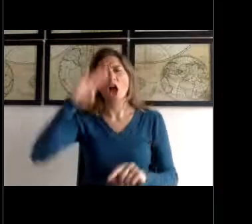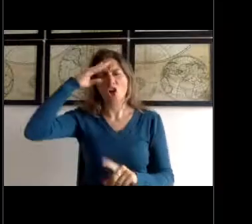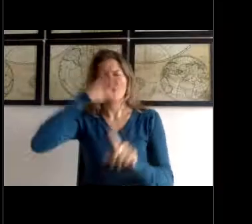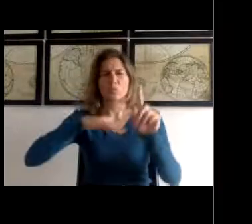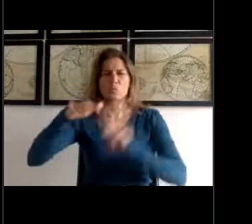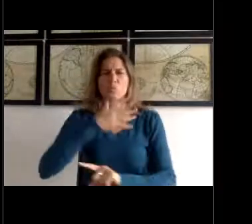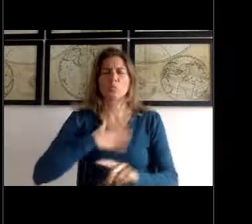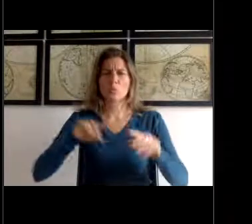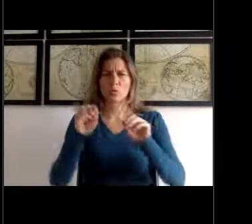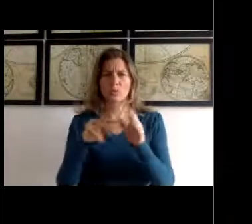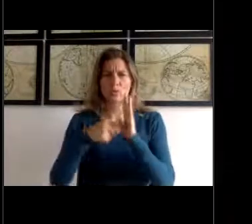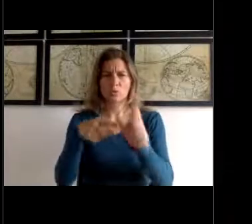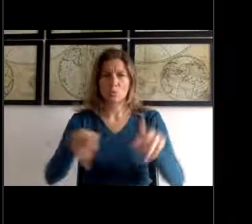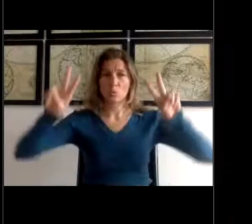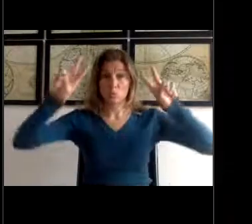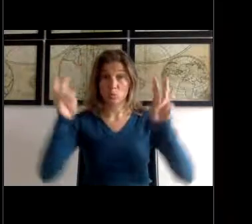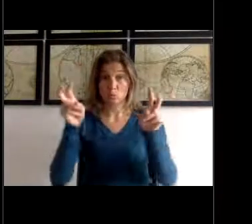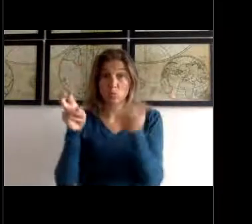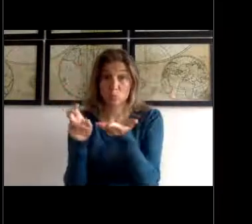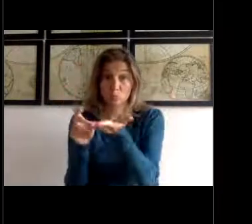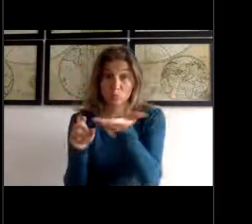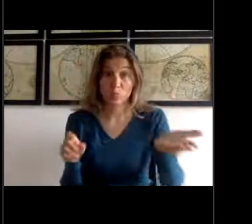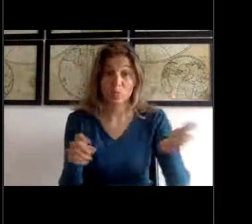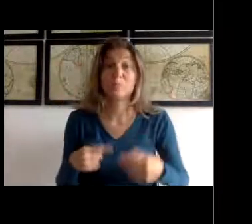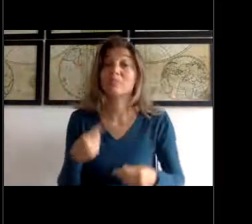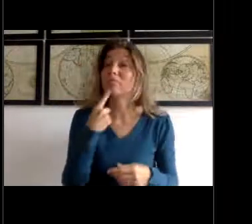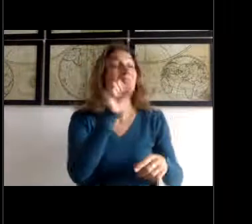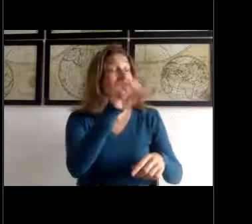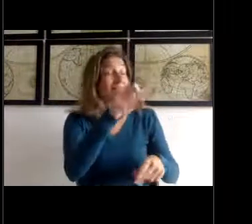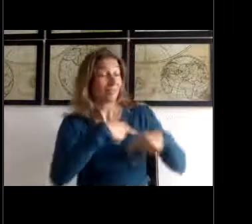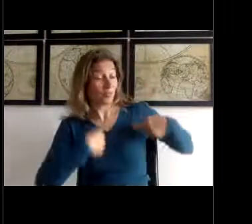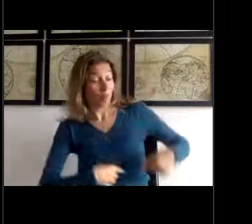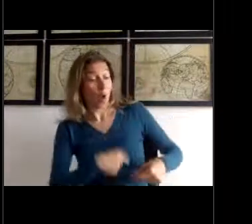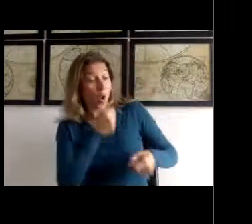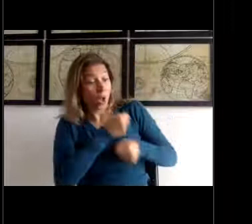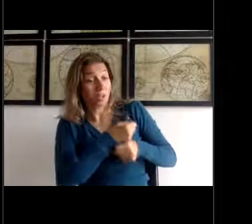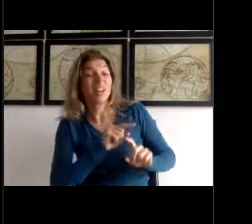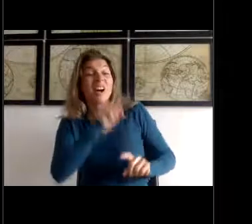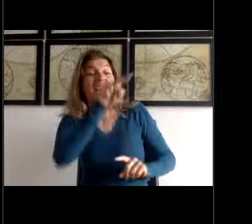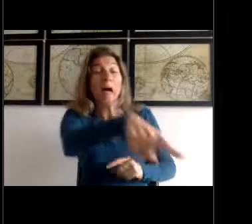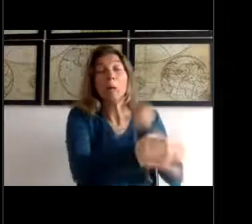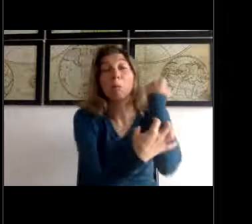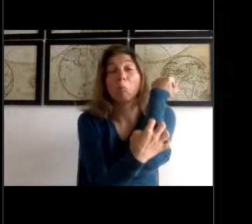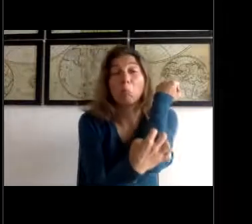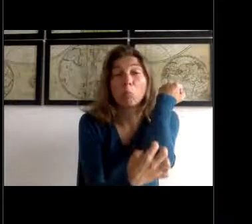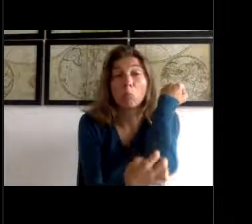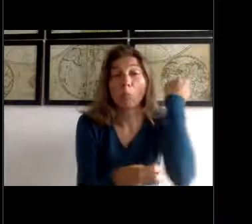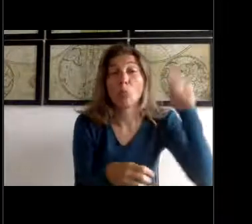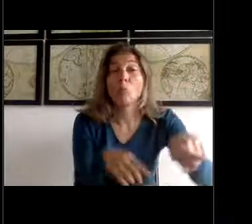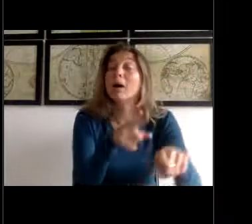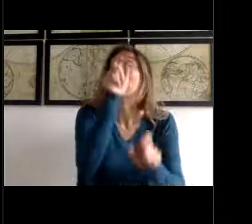We send volunteers to some of the poorest countries in the world there wouldn't be facilities for impaired people.